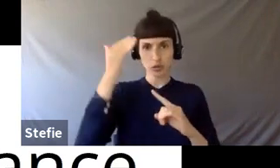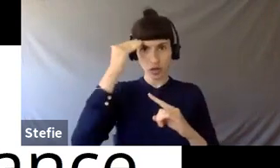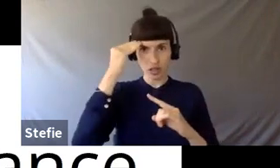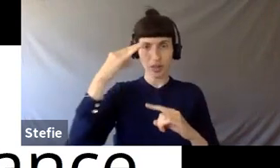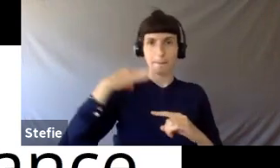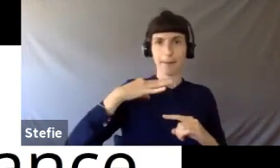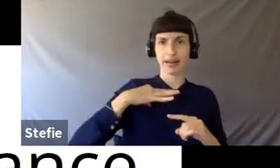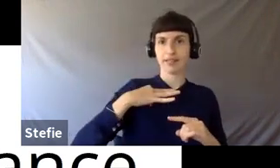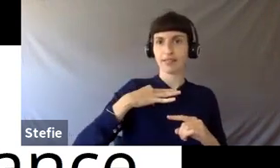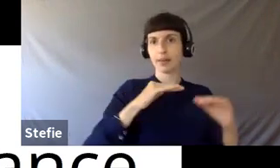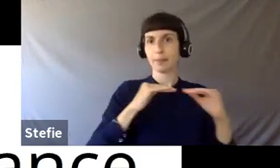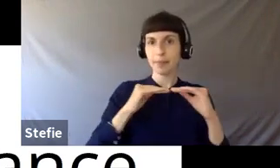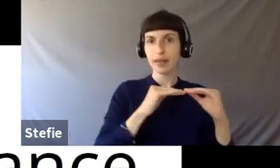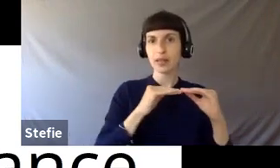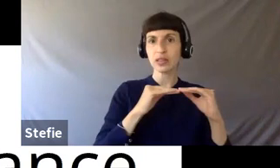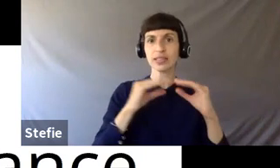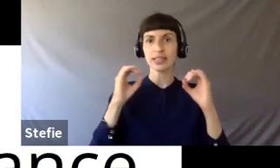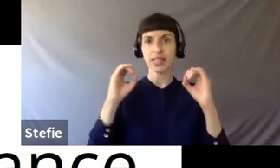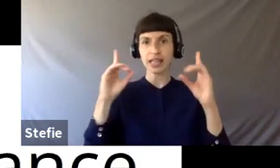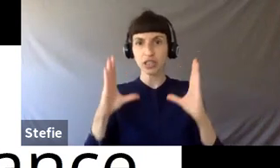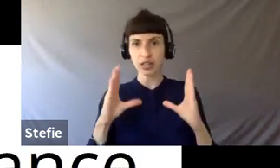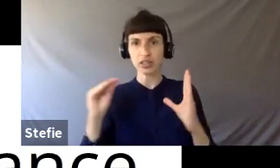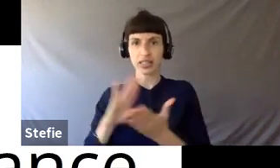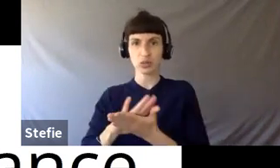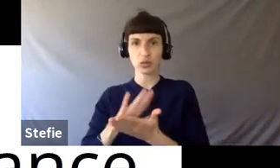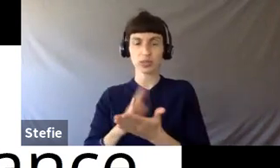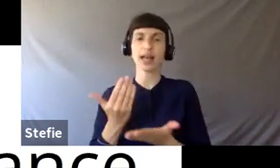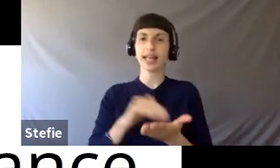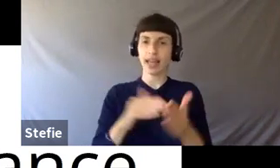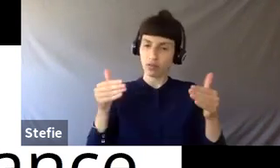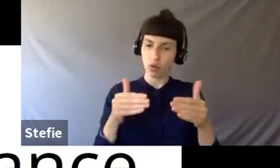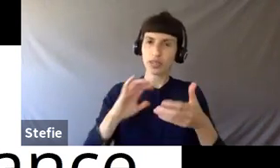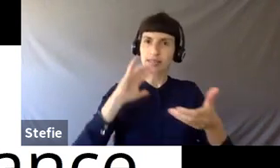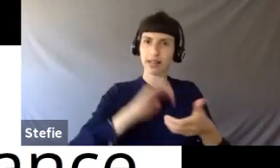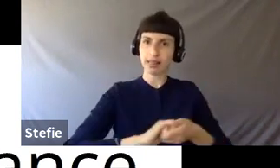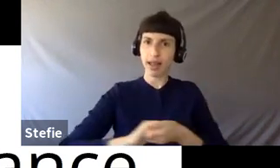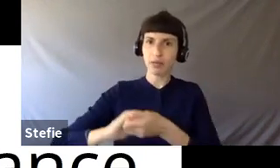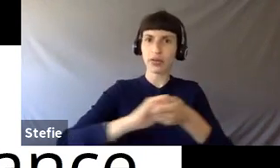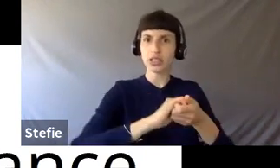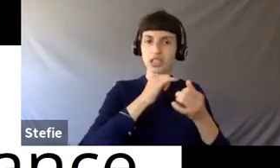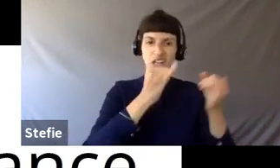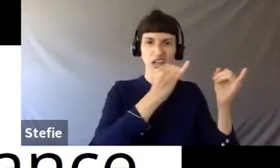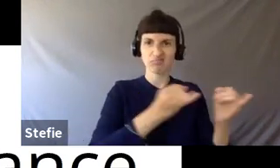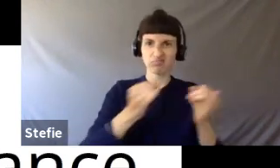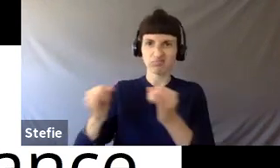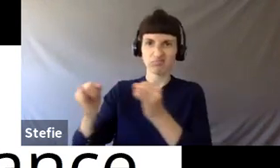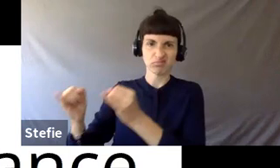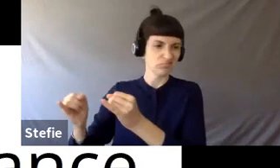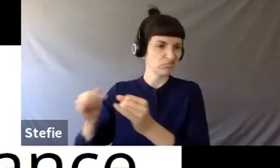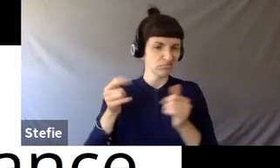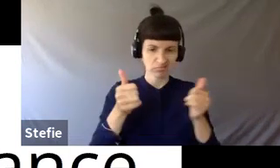the equity statements powerful as well. Each student, family and community possesses strengths and cultural knowledge that benefits their peers, educators And schools.